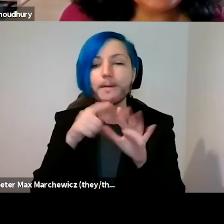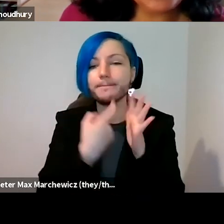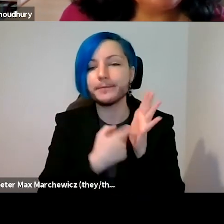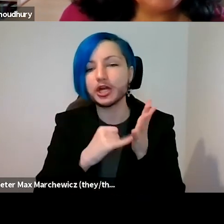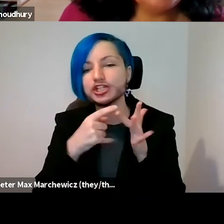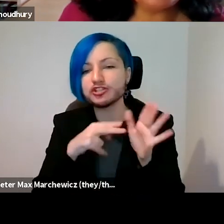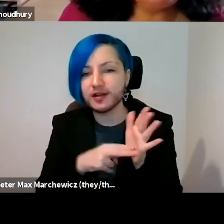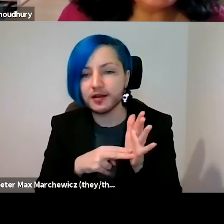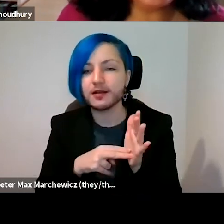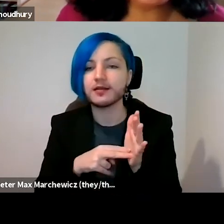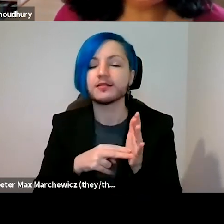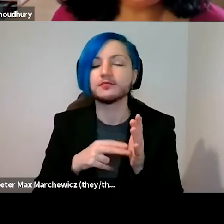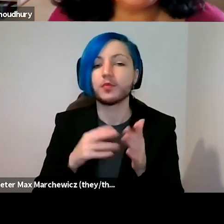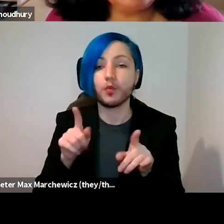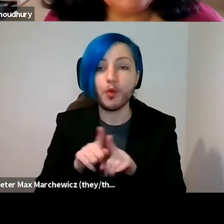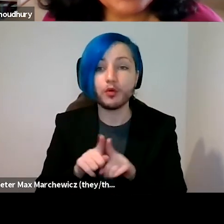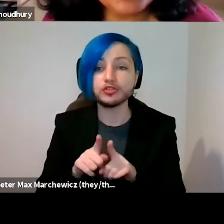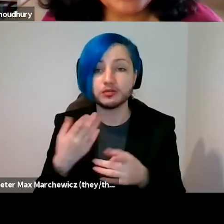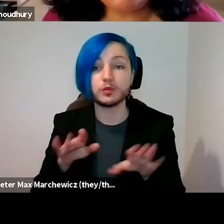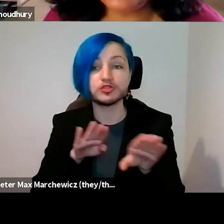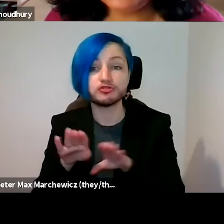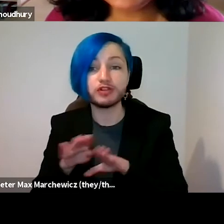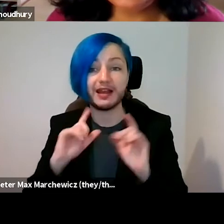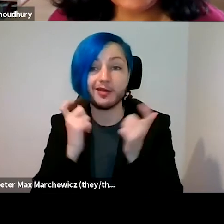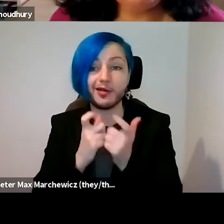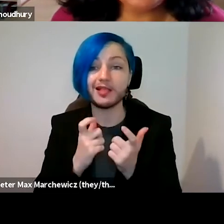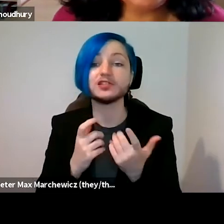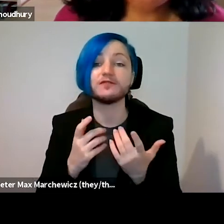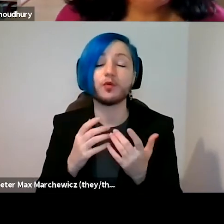at the time was emphasized at the training colleges of the East India Company.